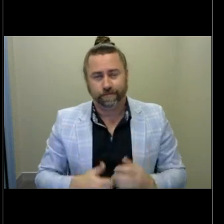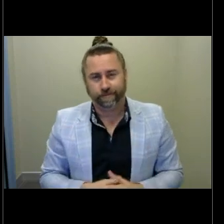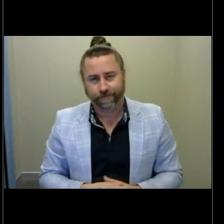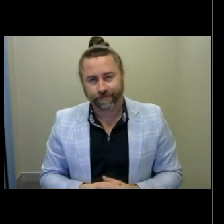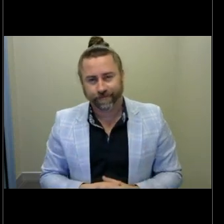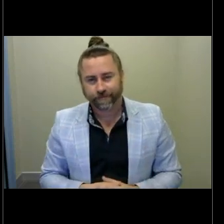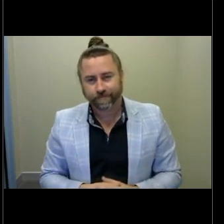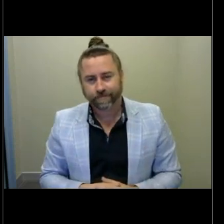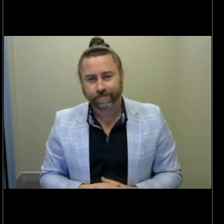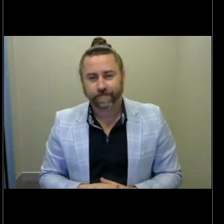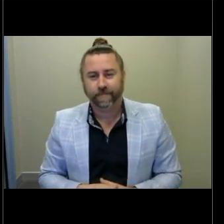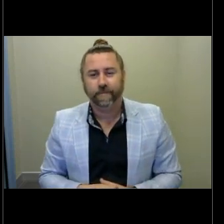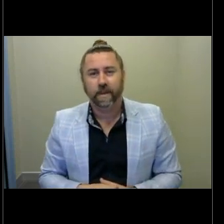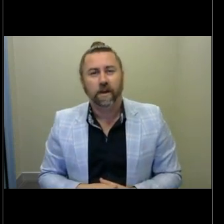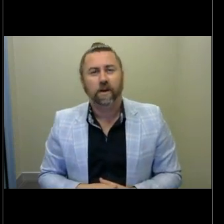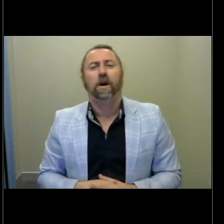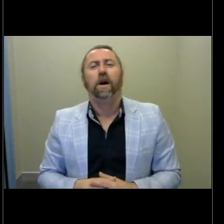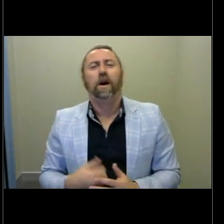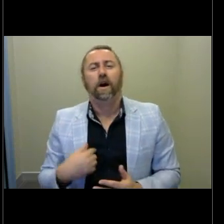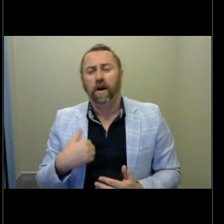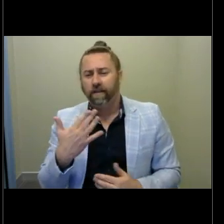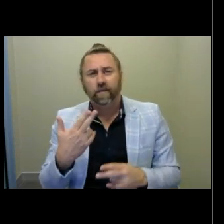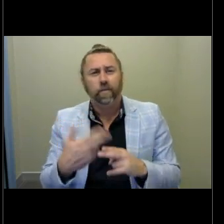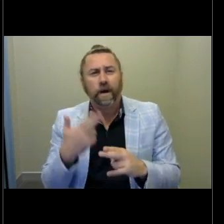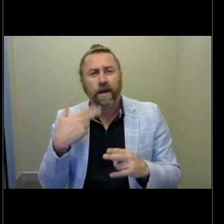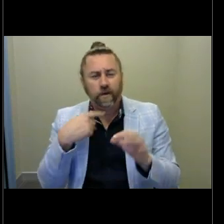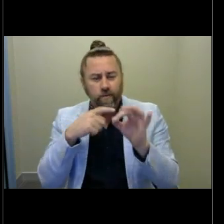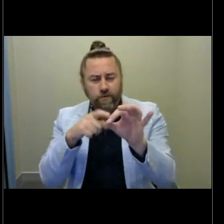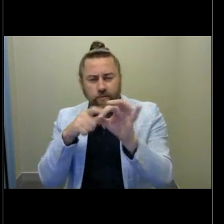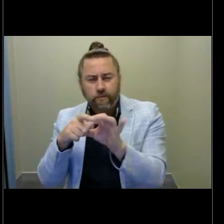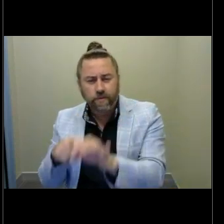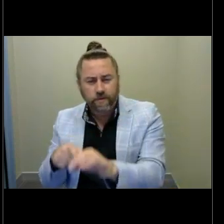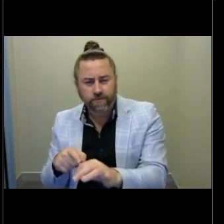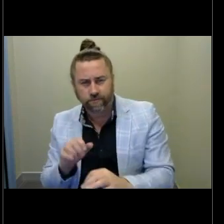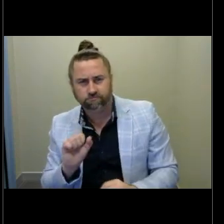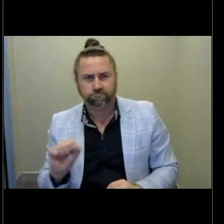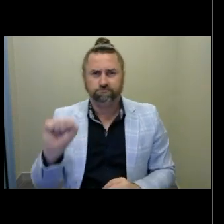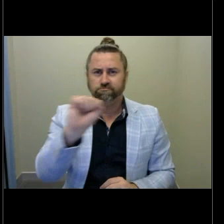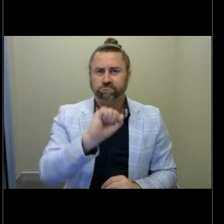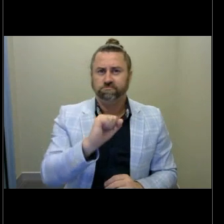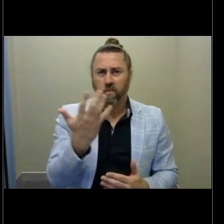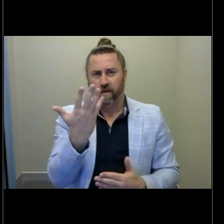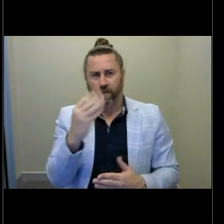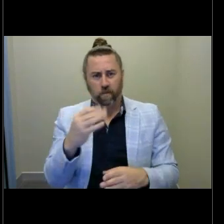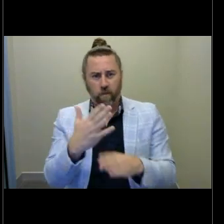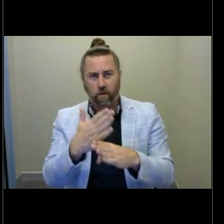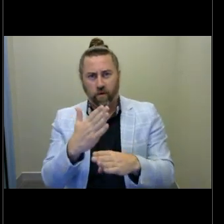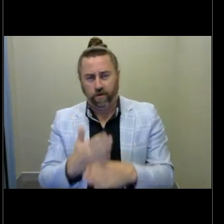We are going to jump into a poll.